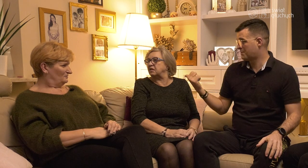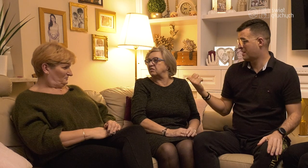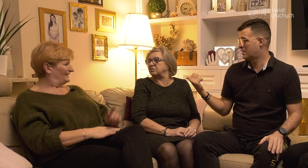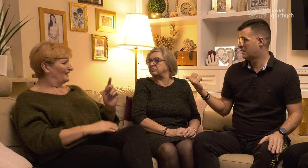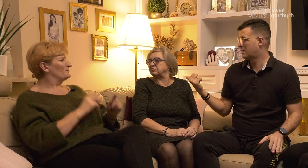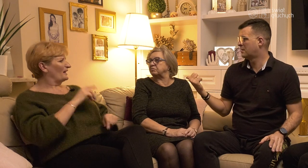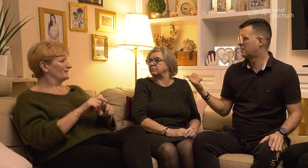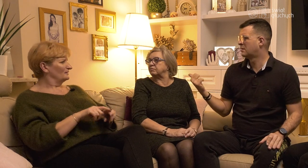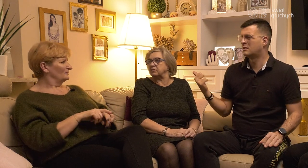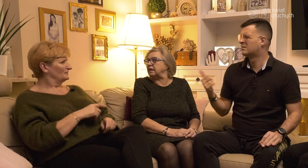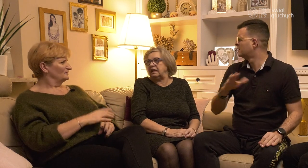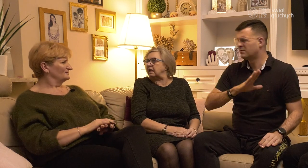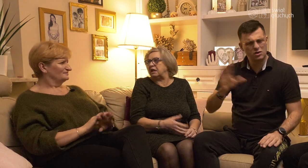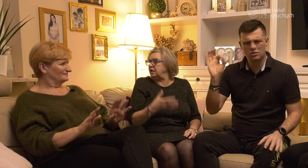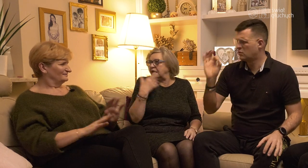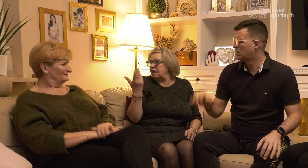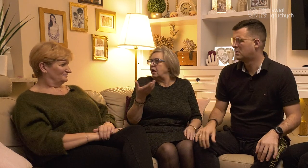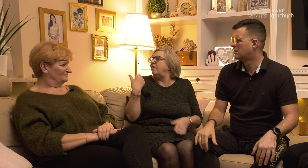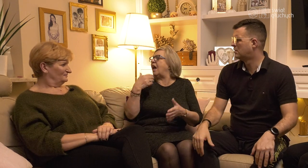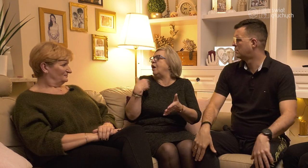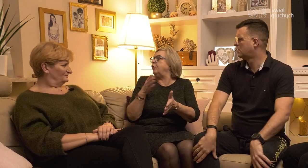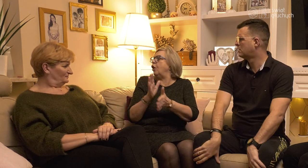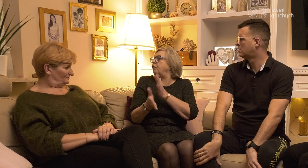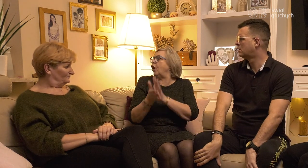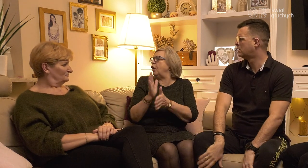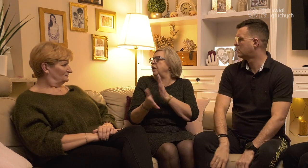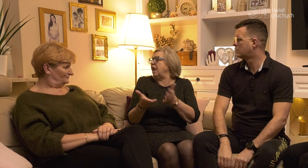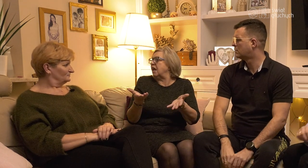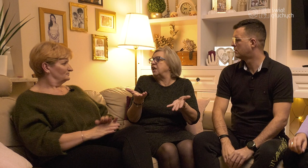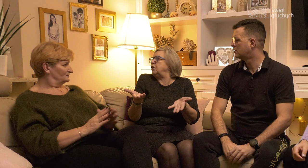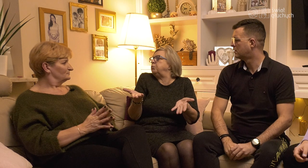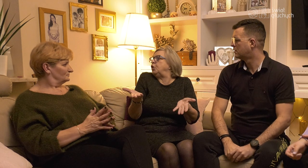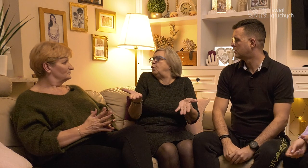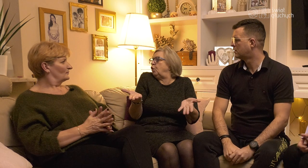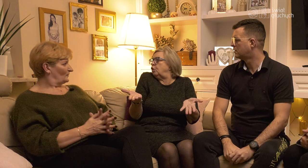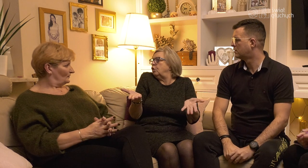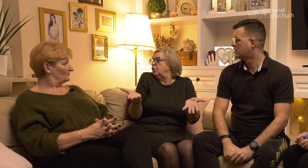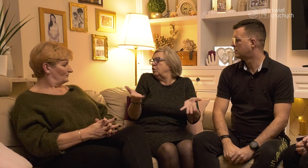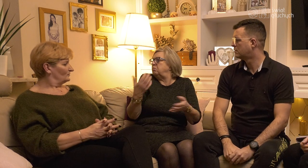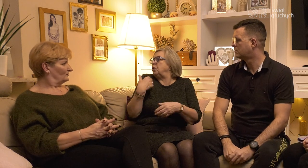[Rafał]: She? [Dorota]: Brother. [Rafał]: No, not at all. [Grażyna]: You know, during the war there was no one to teach him.